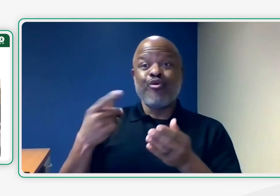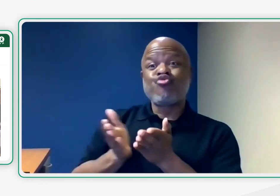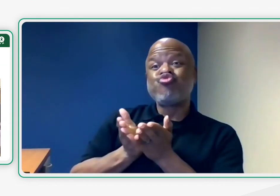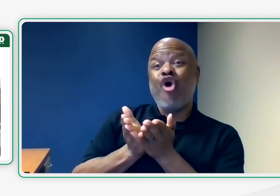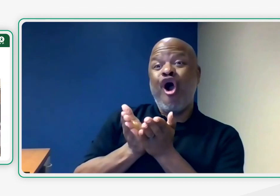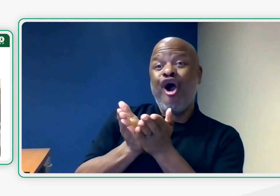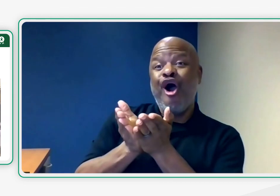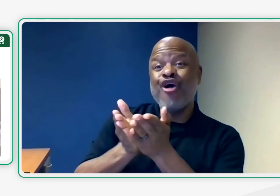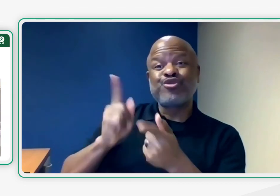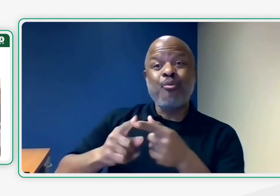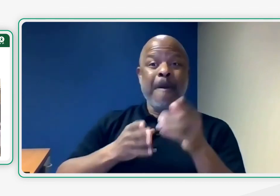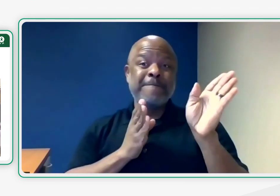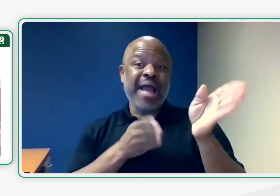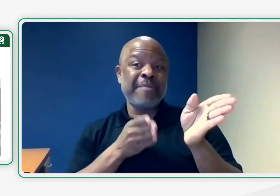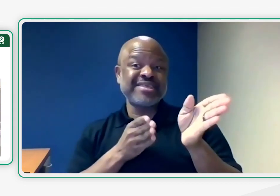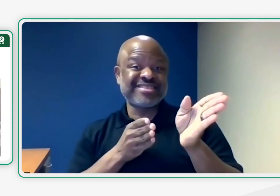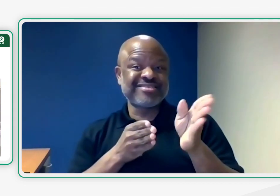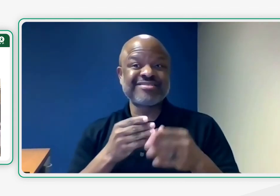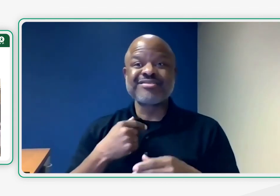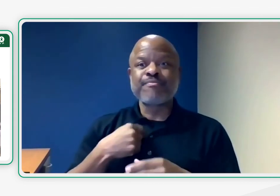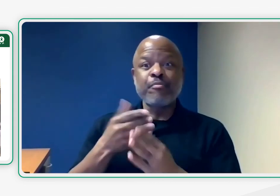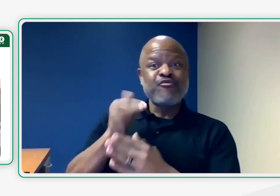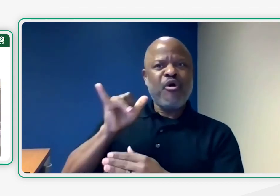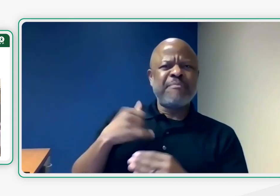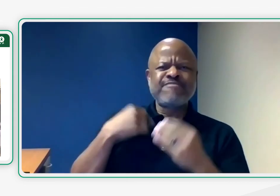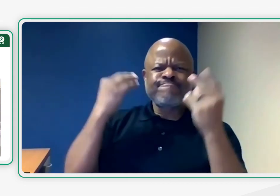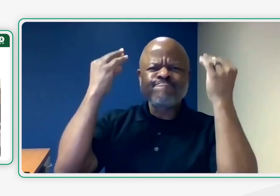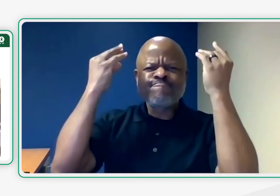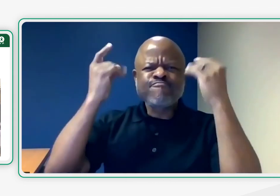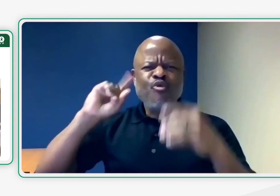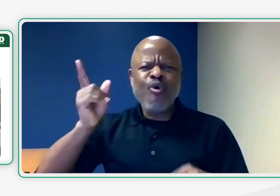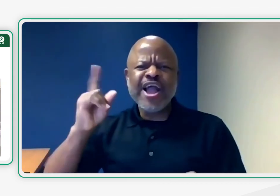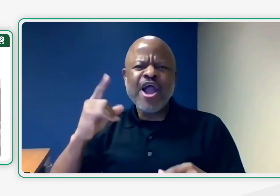And we went to the Bahamas. You can see the pictures here. We went on a cruise to the Bahamas.